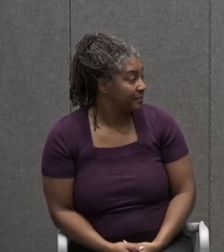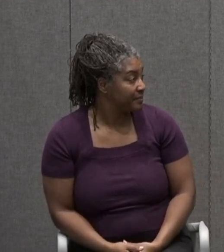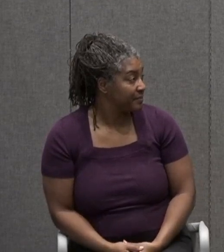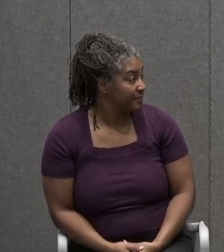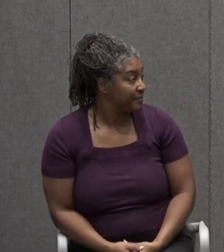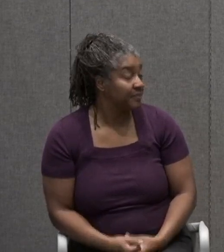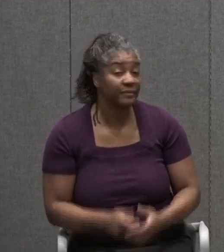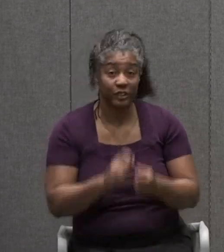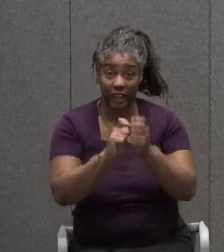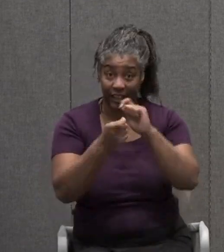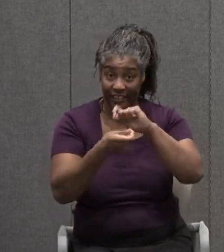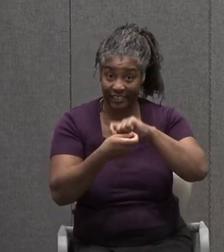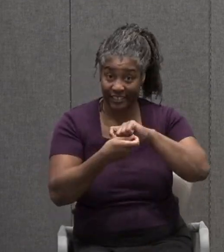Pick your yoga. - Other side.